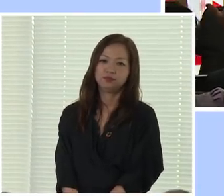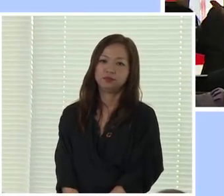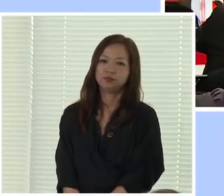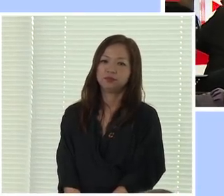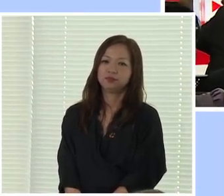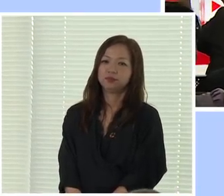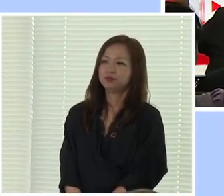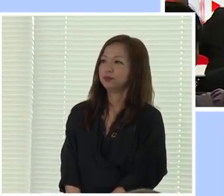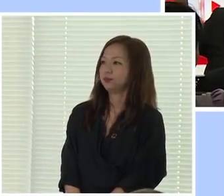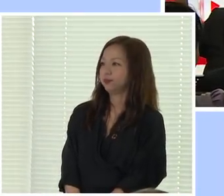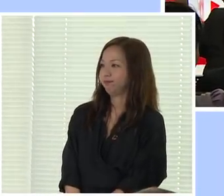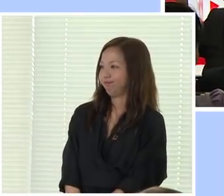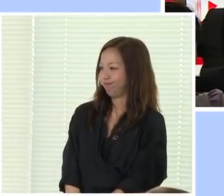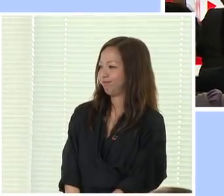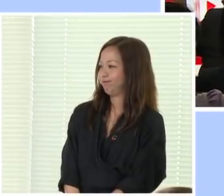So first up, we have Mr. John Maher.